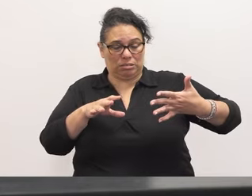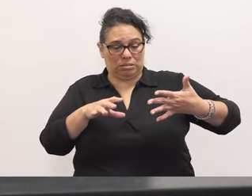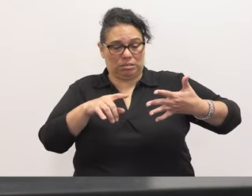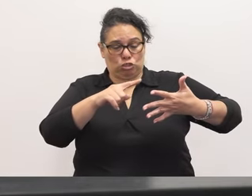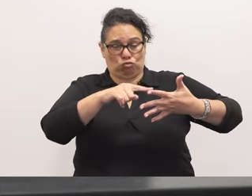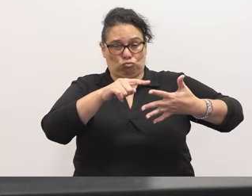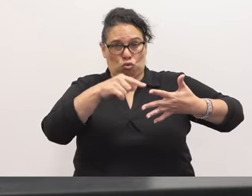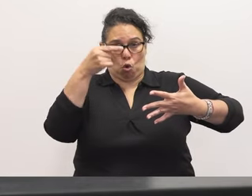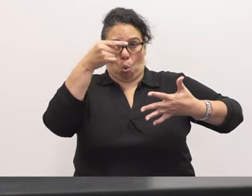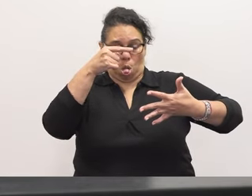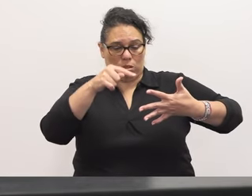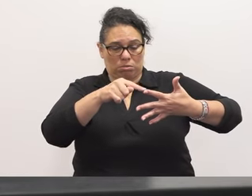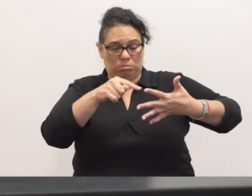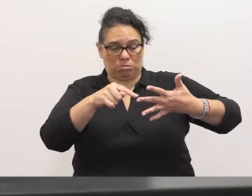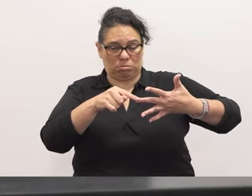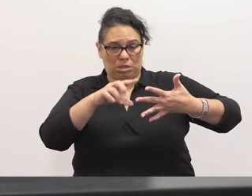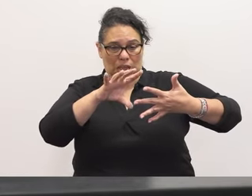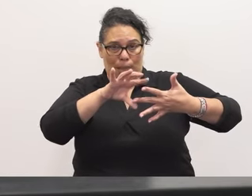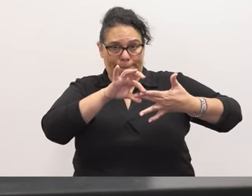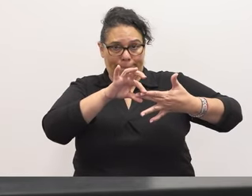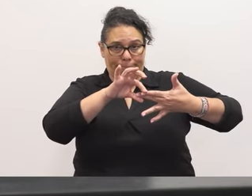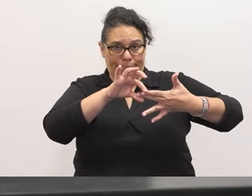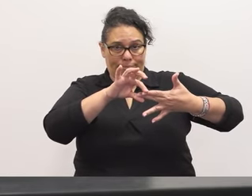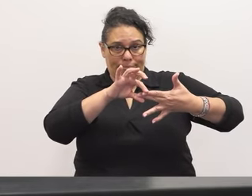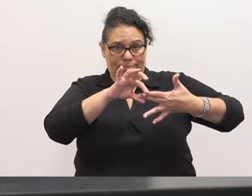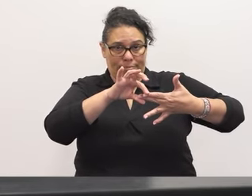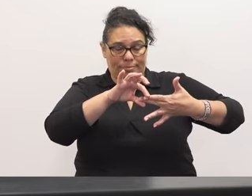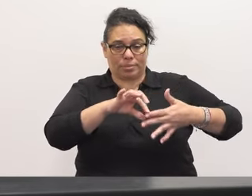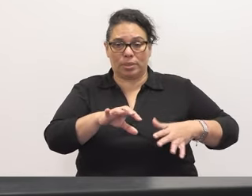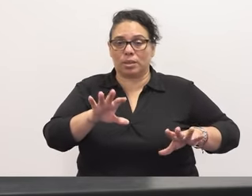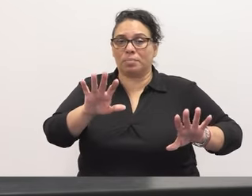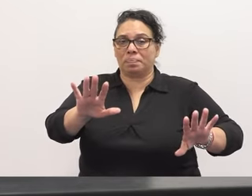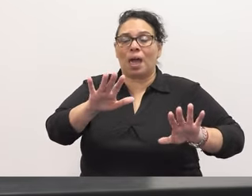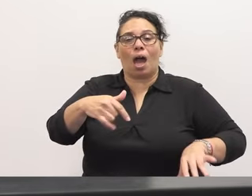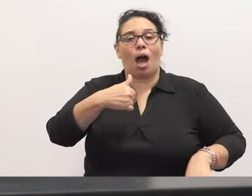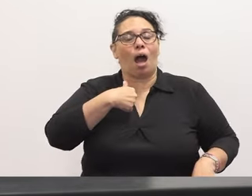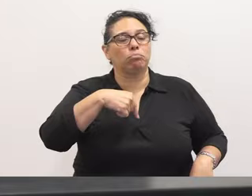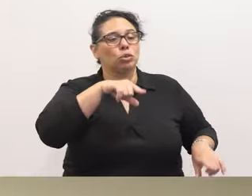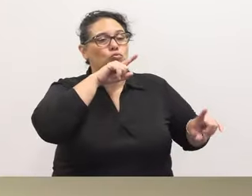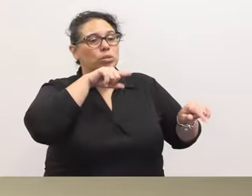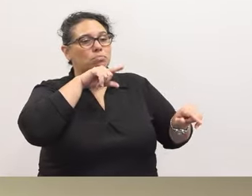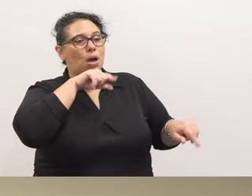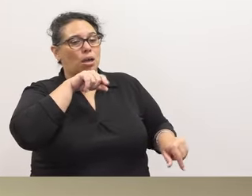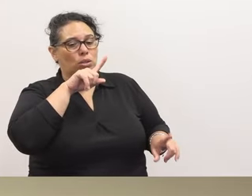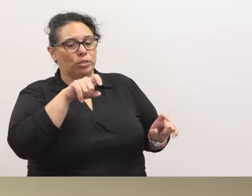that we can combine goal two and three. And I'll respond to that question. No.